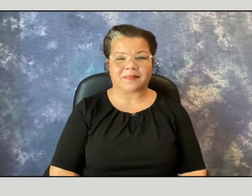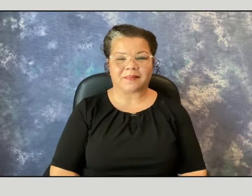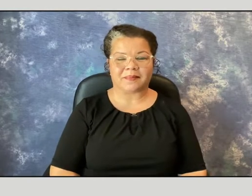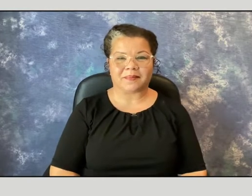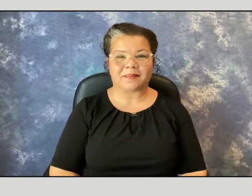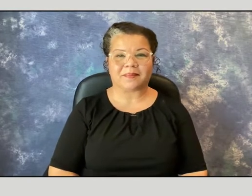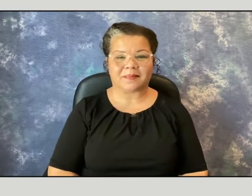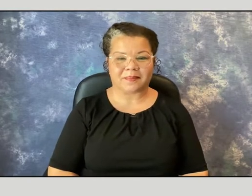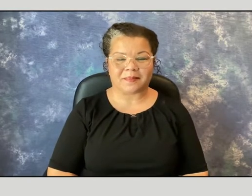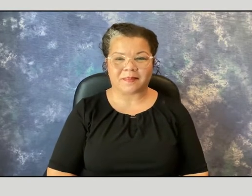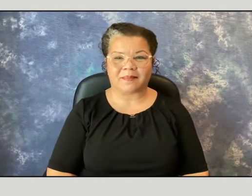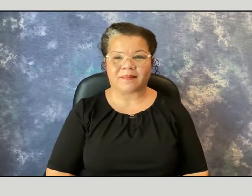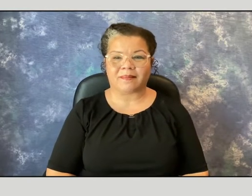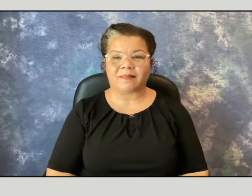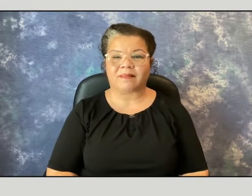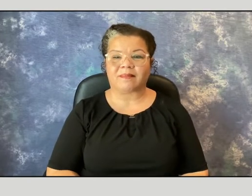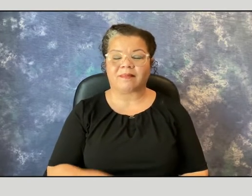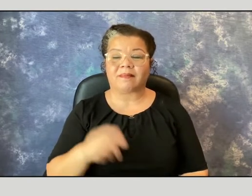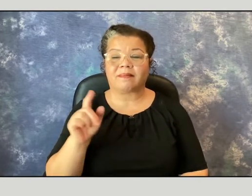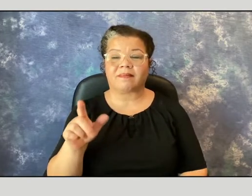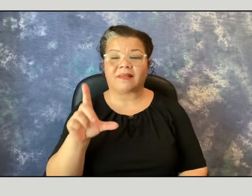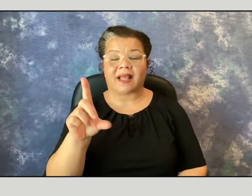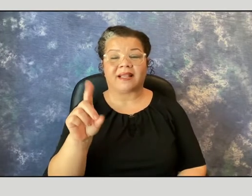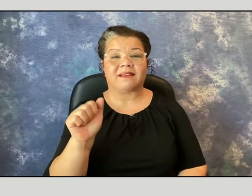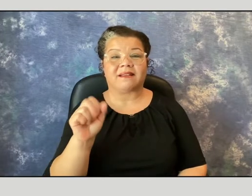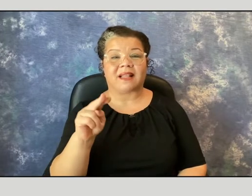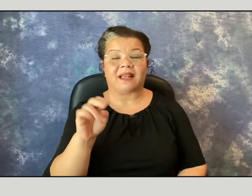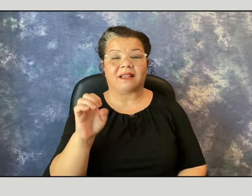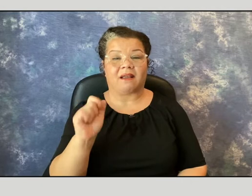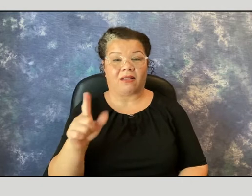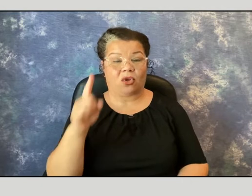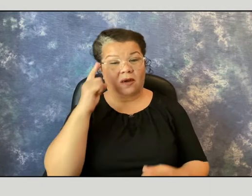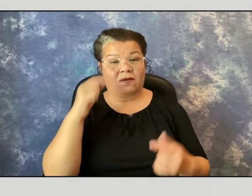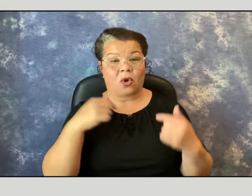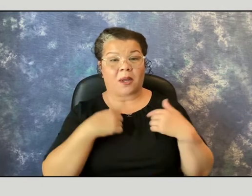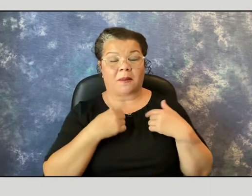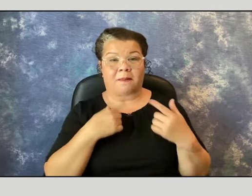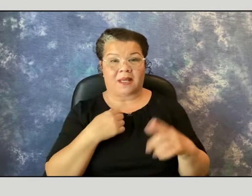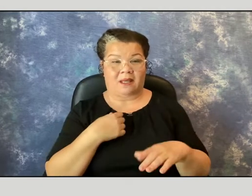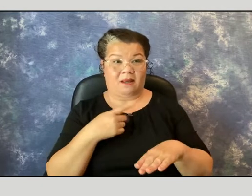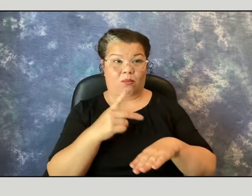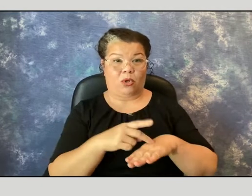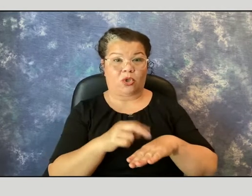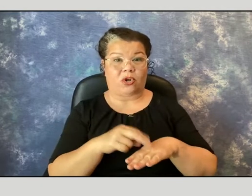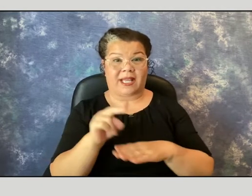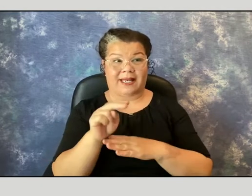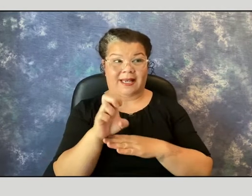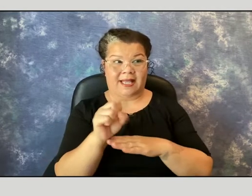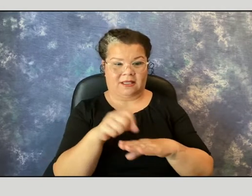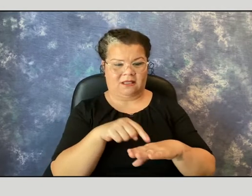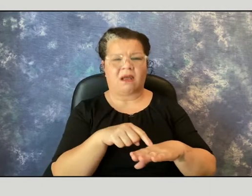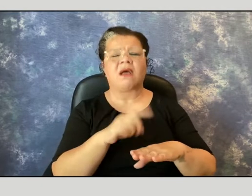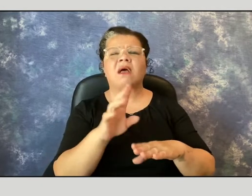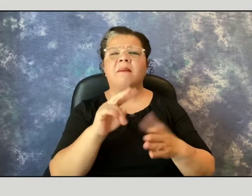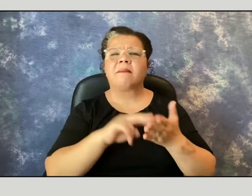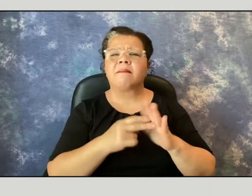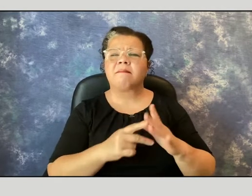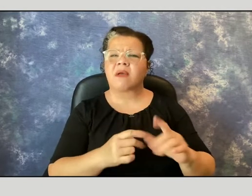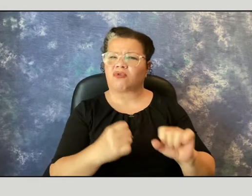Daniel. For me, being Puerto Rican, Puerto Ricanness has something to do with a strong sense of belongingness,